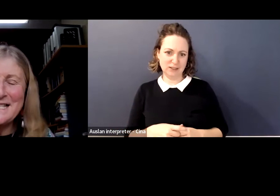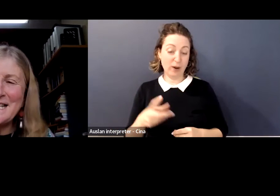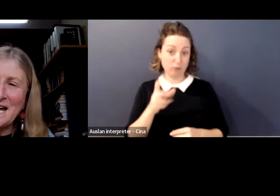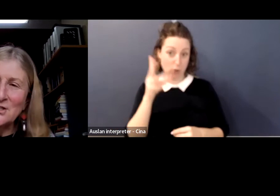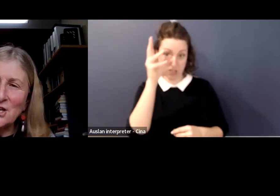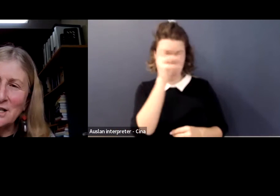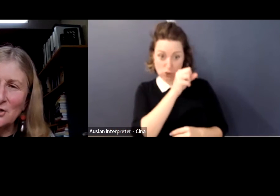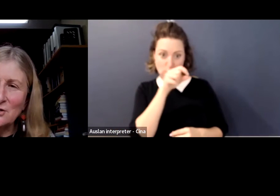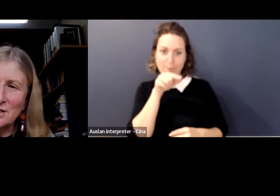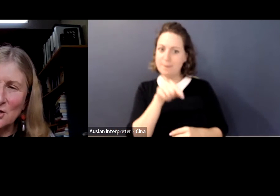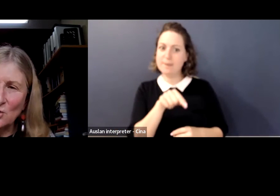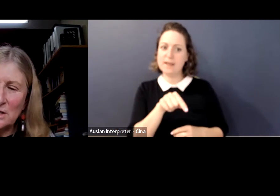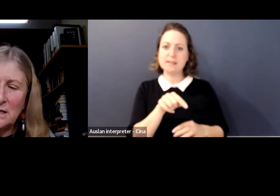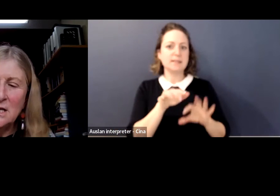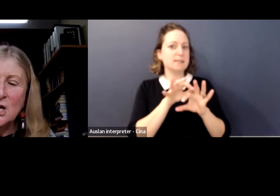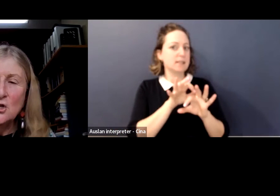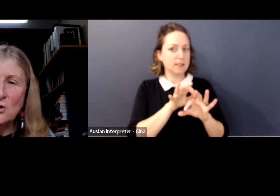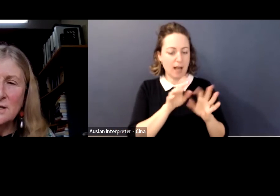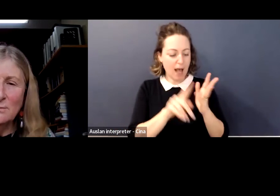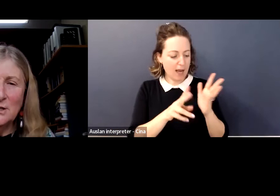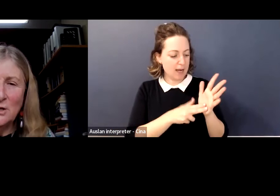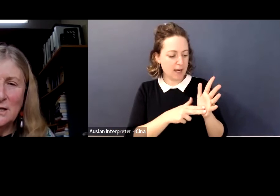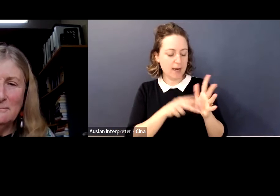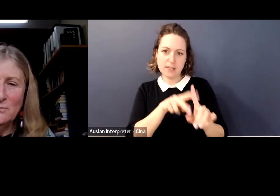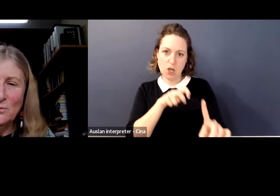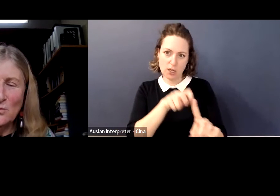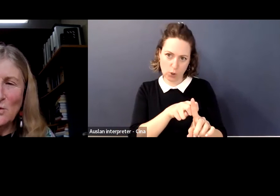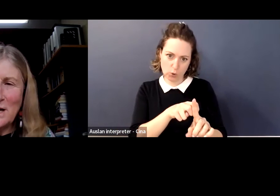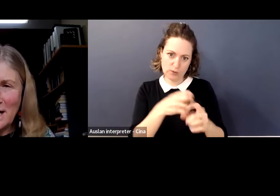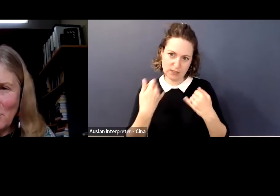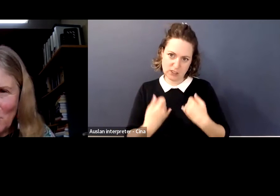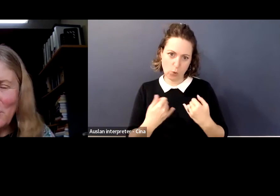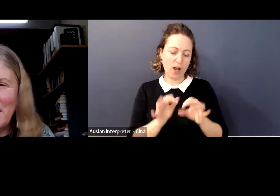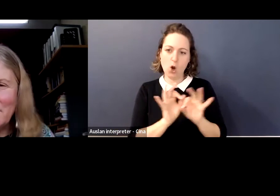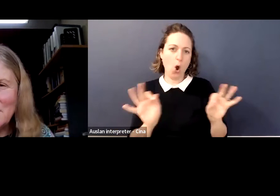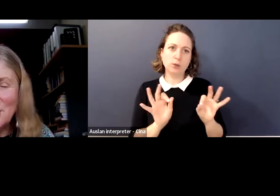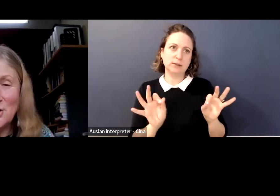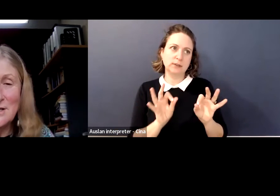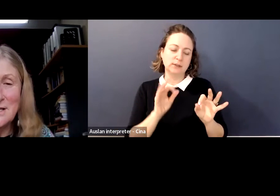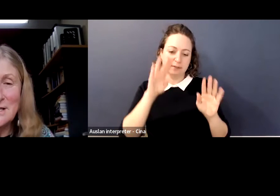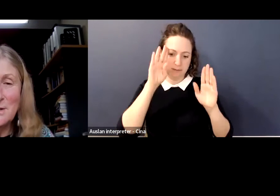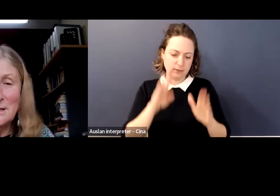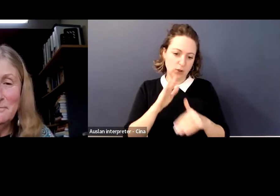is an undiagnosed disorder, not simply looking at the behaviours the student is exhibiting.